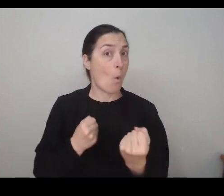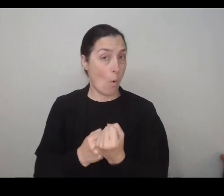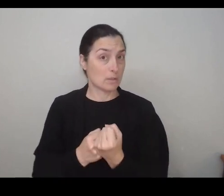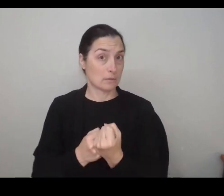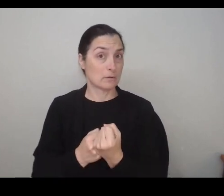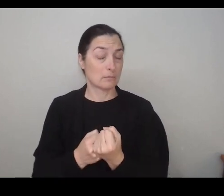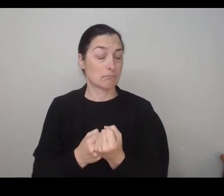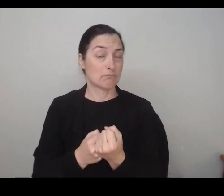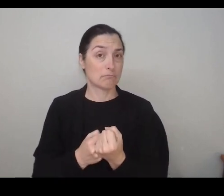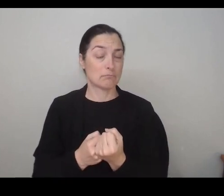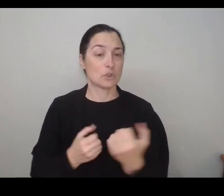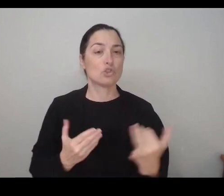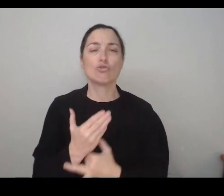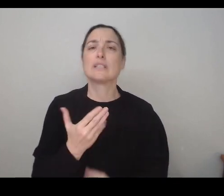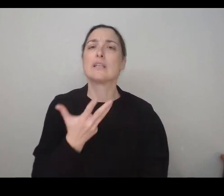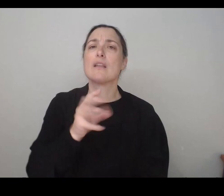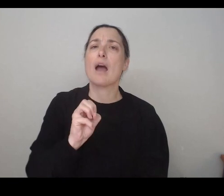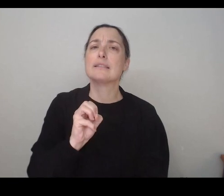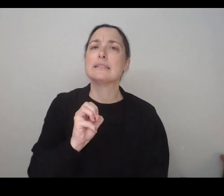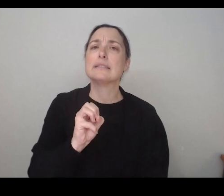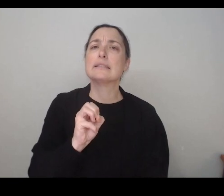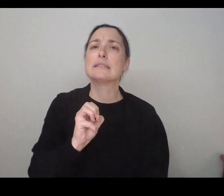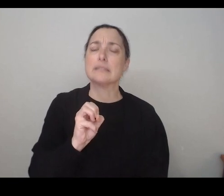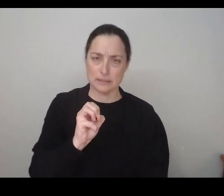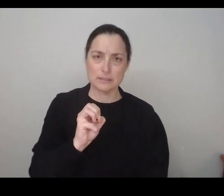I would say, when Gauguin was really, I mean, despised